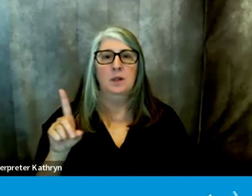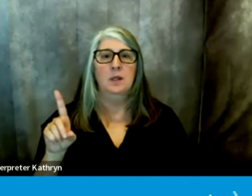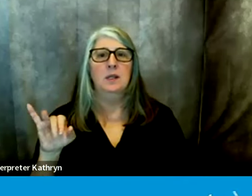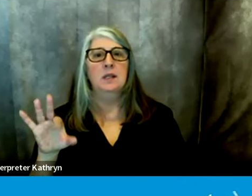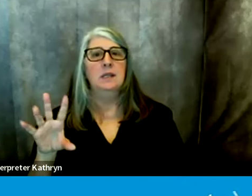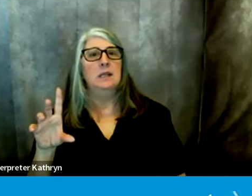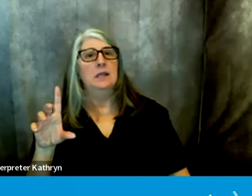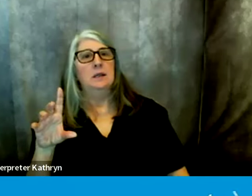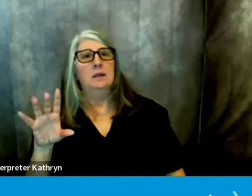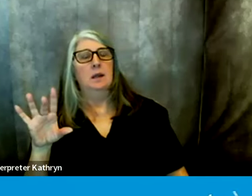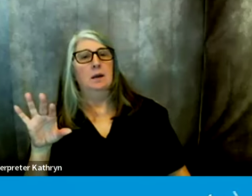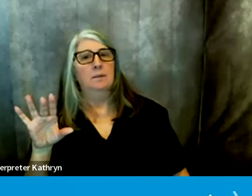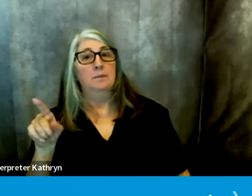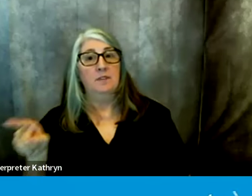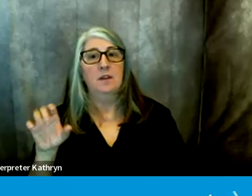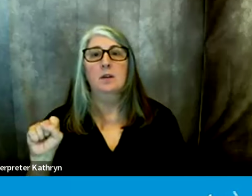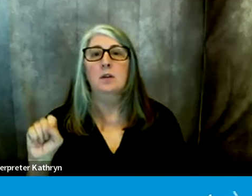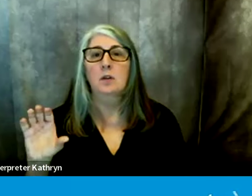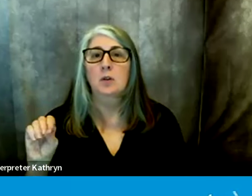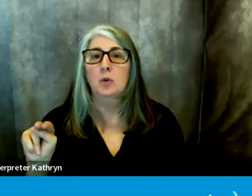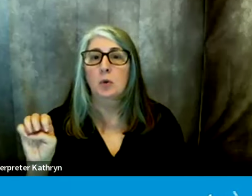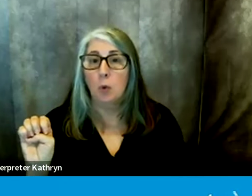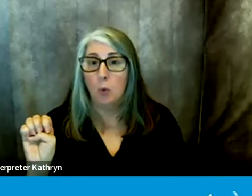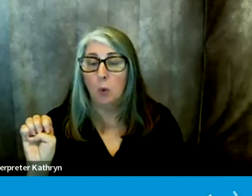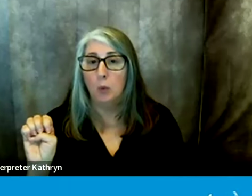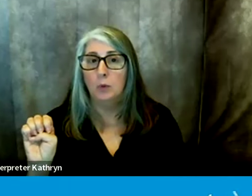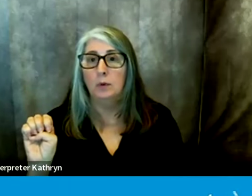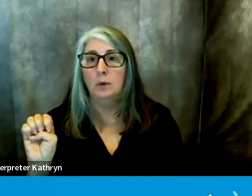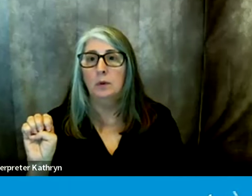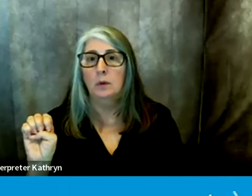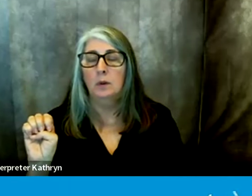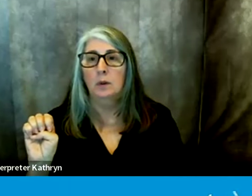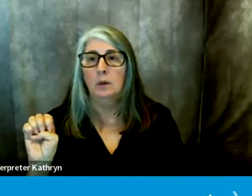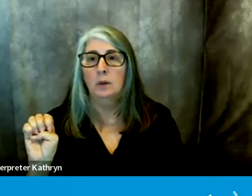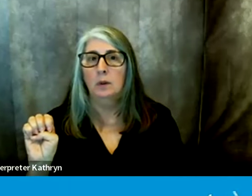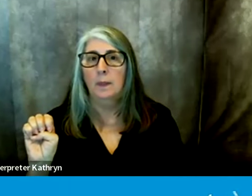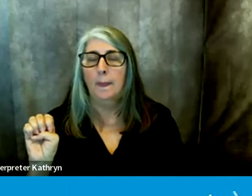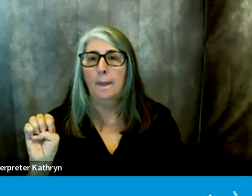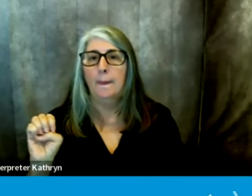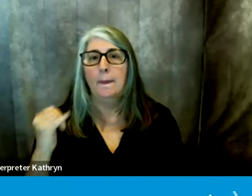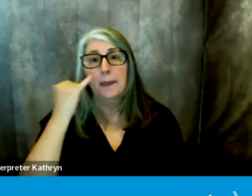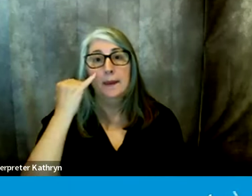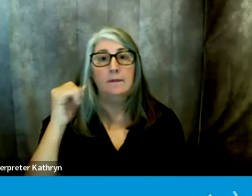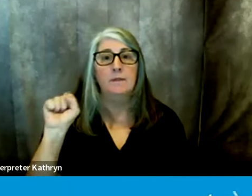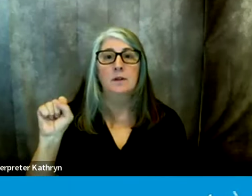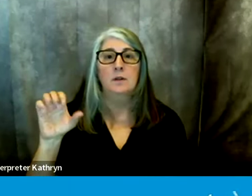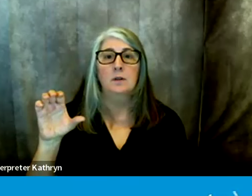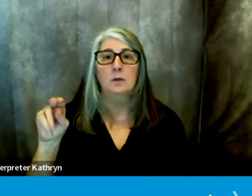I'm assuming not the pediatric device. But there was a question about if the scone helped sexual function